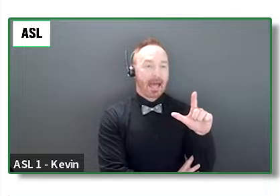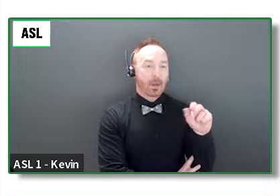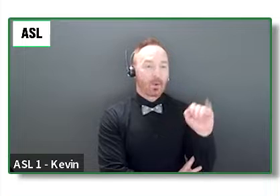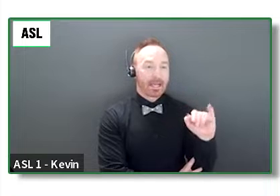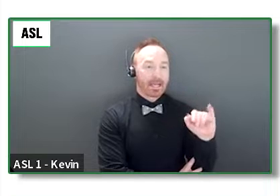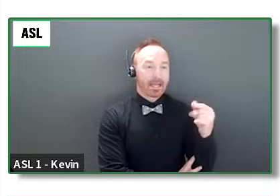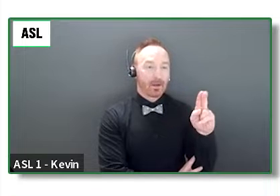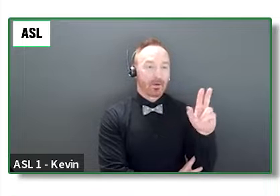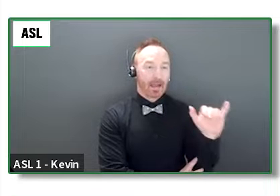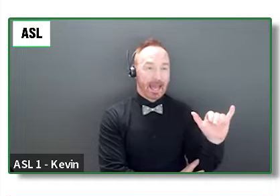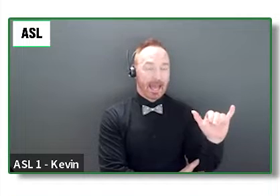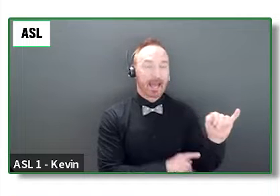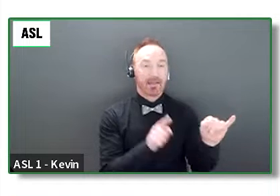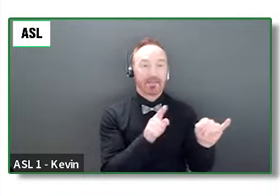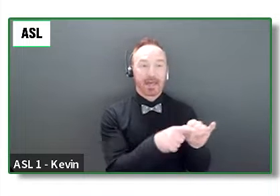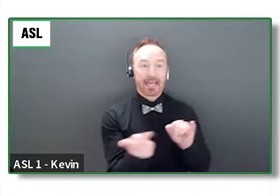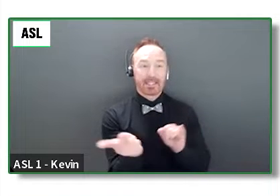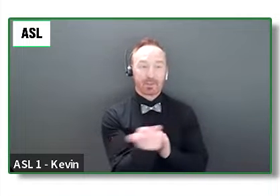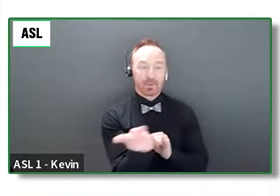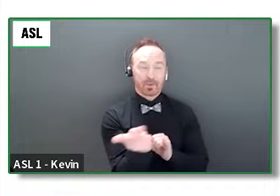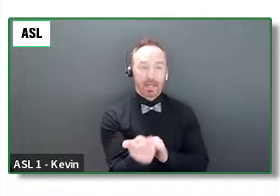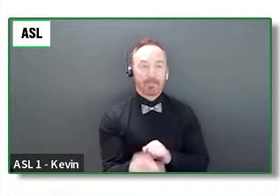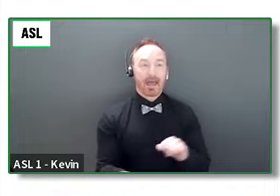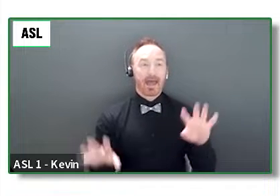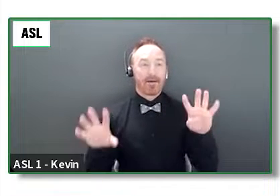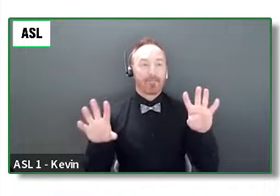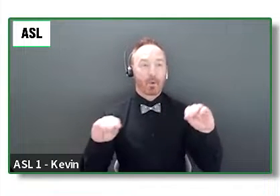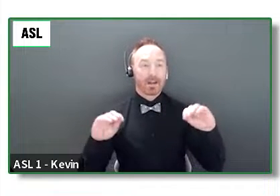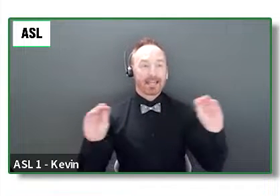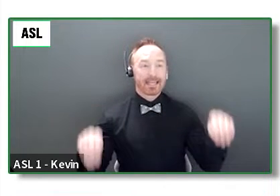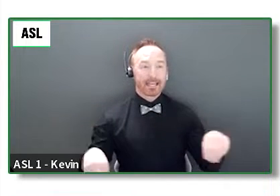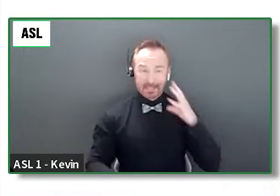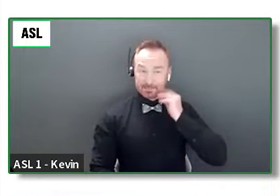disability rights and access to outdoor recreation. Bonnie currently serves as